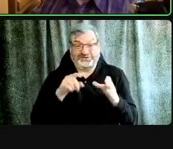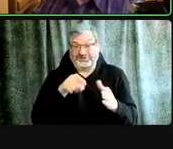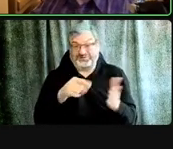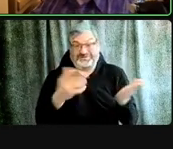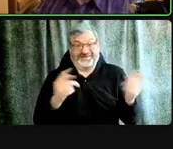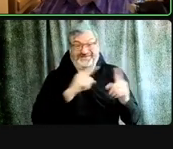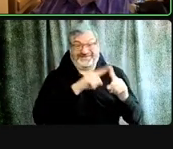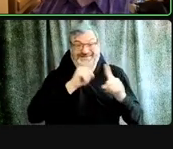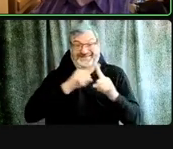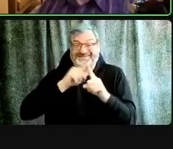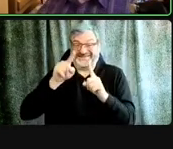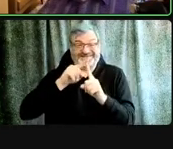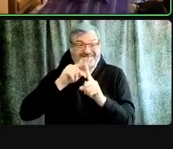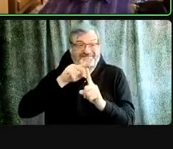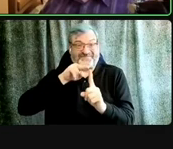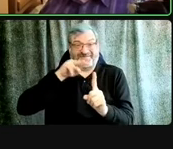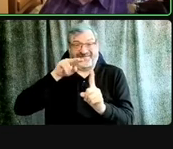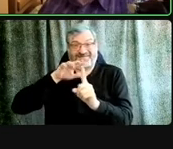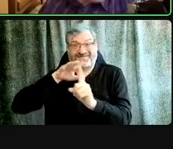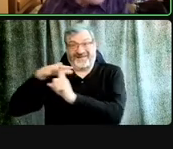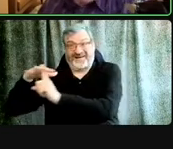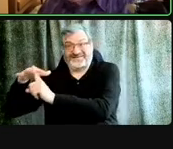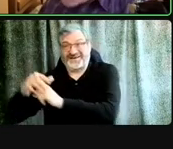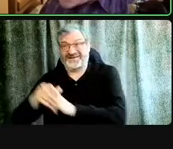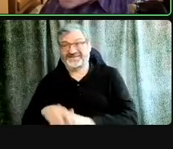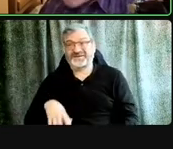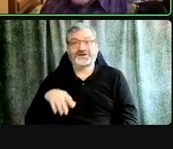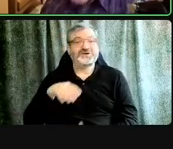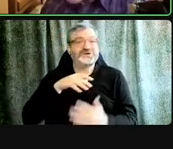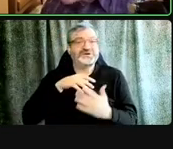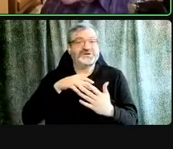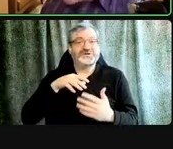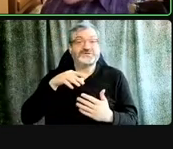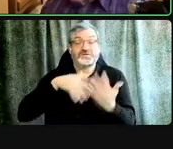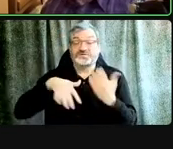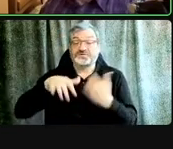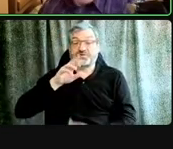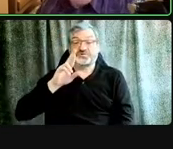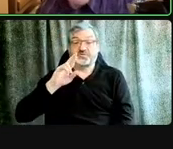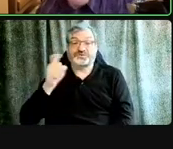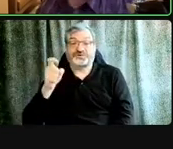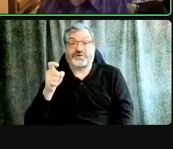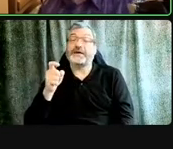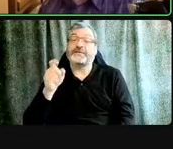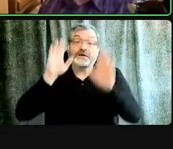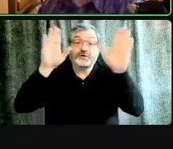So social prescribing. And it's kind of this great idea where it's taking therapy out of the therapy